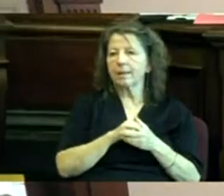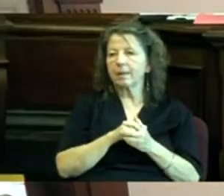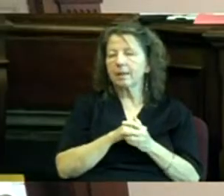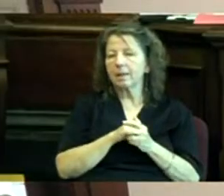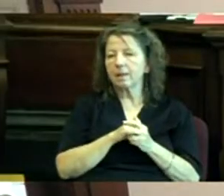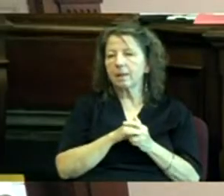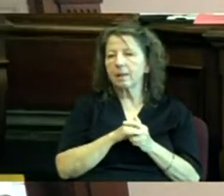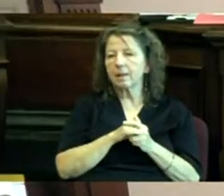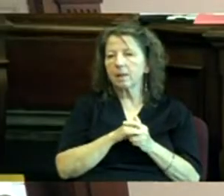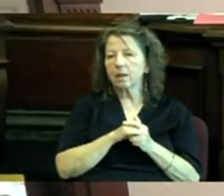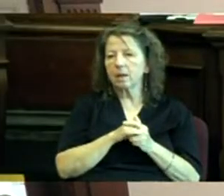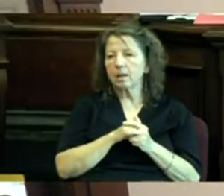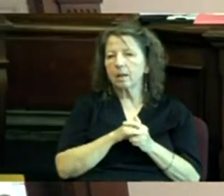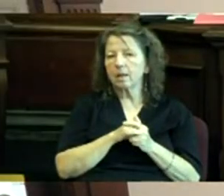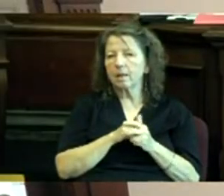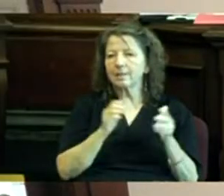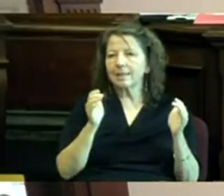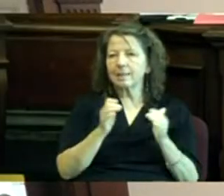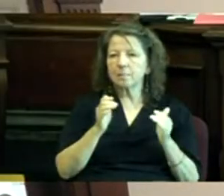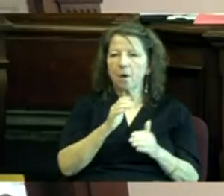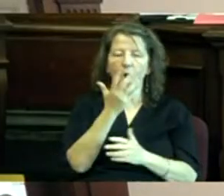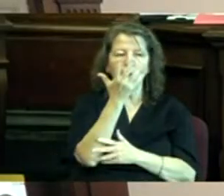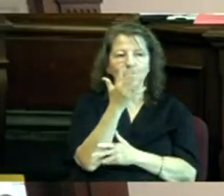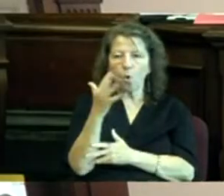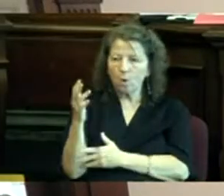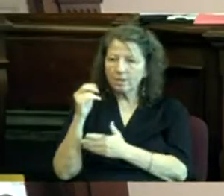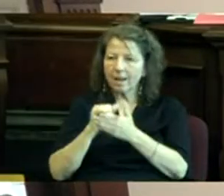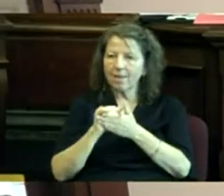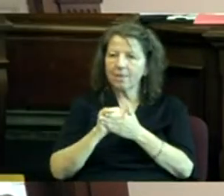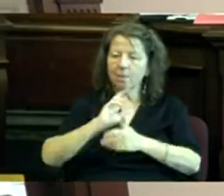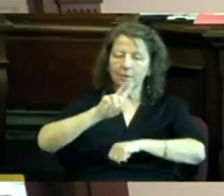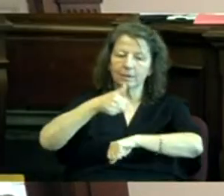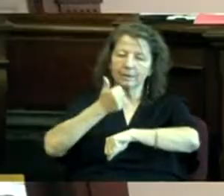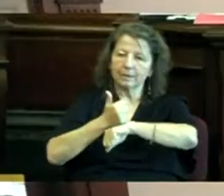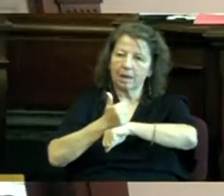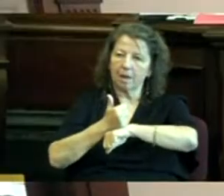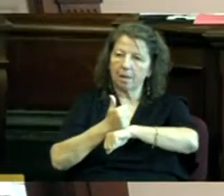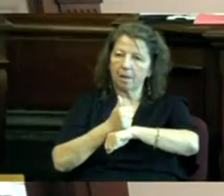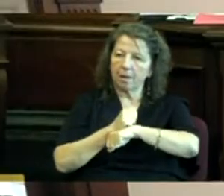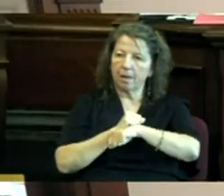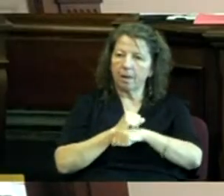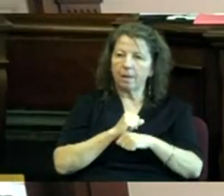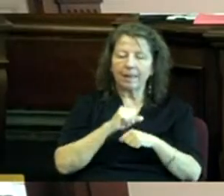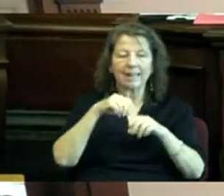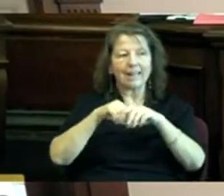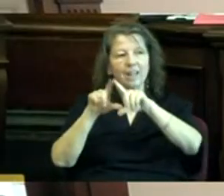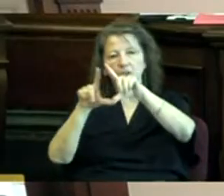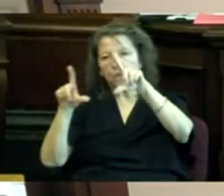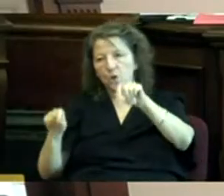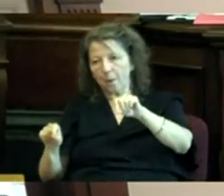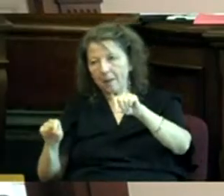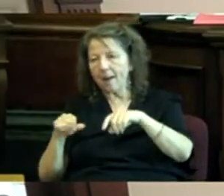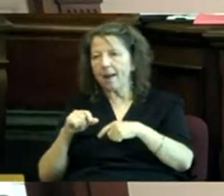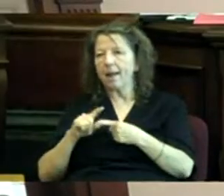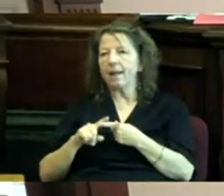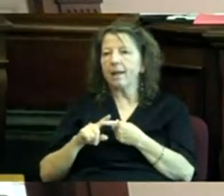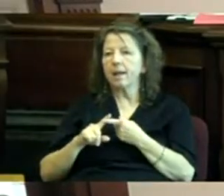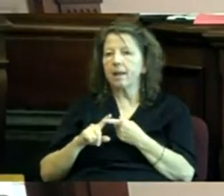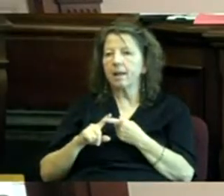forest in the city of Rochester. So a Miyawaki forest is a small